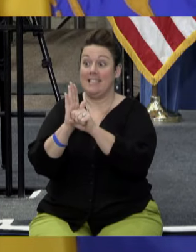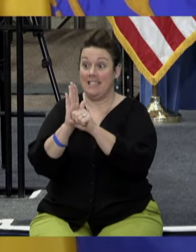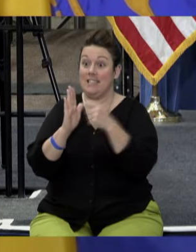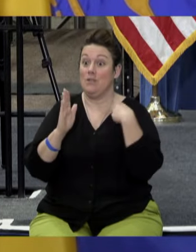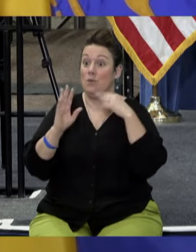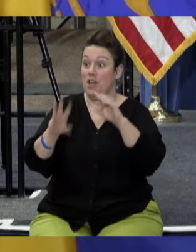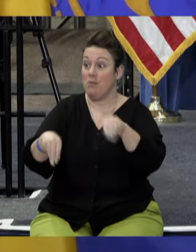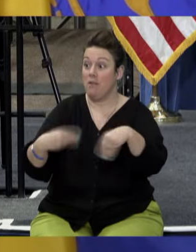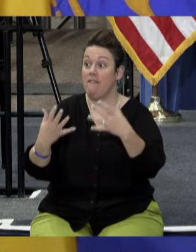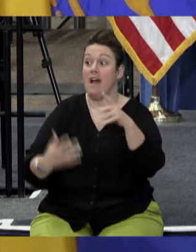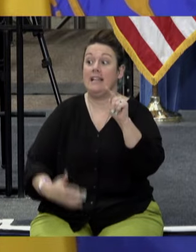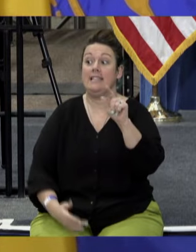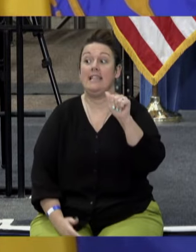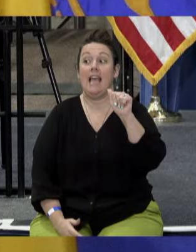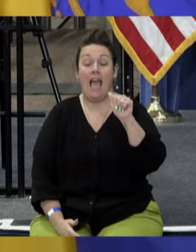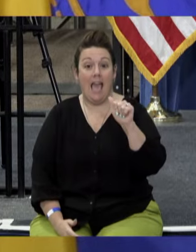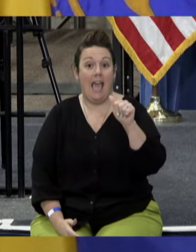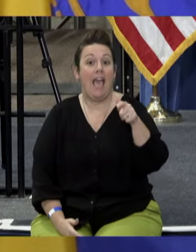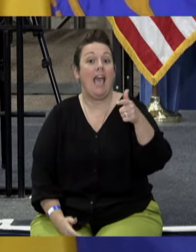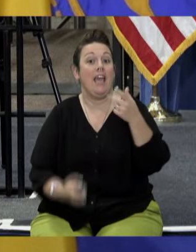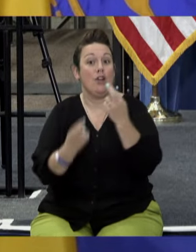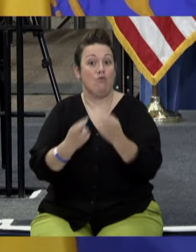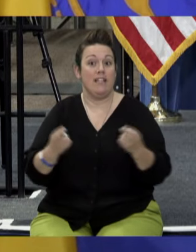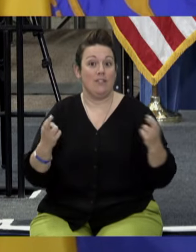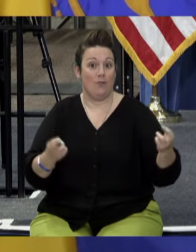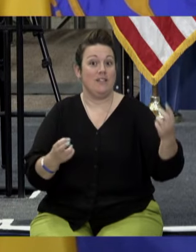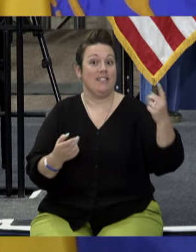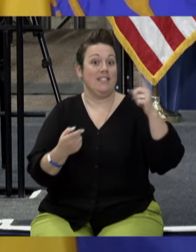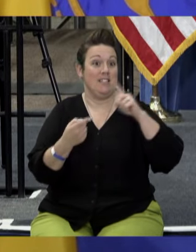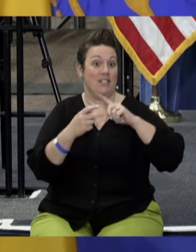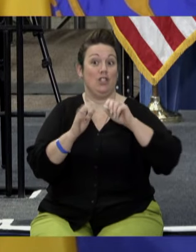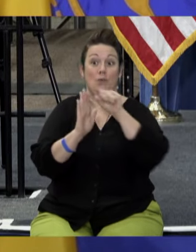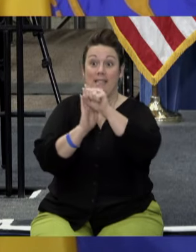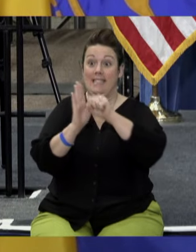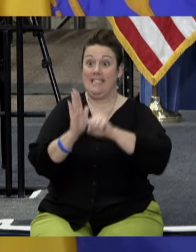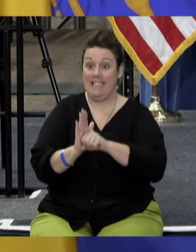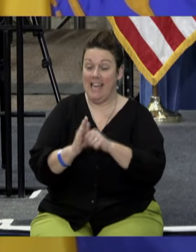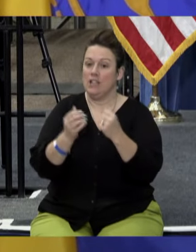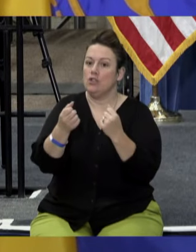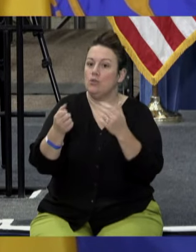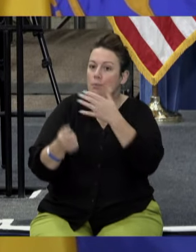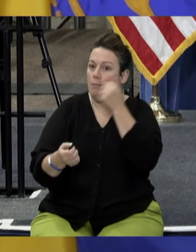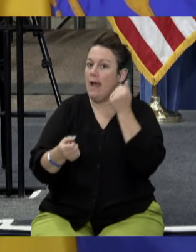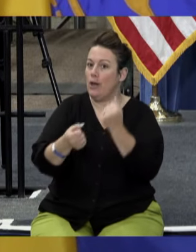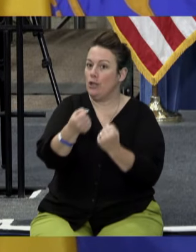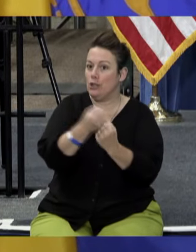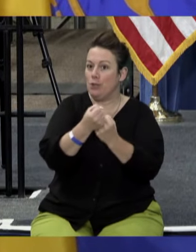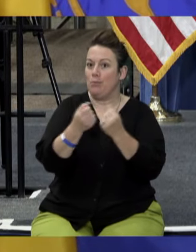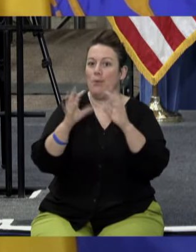TA and resources to states to support -- better support family caregivers.